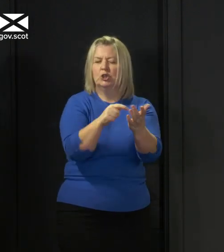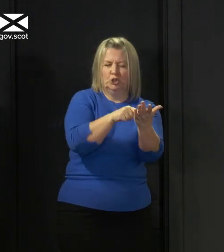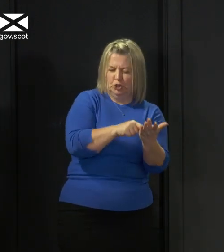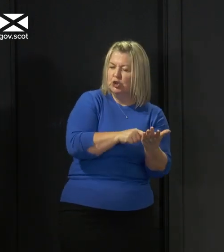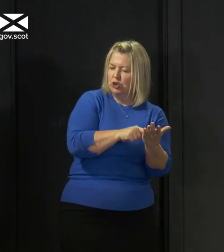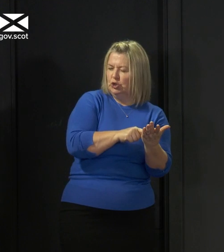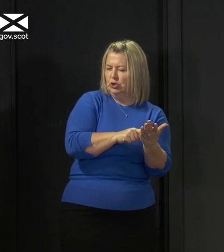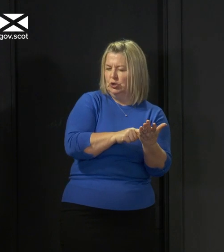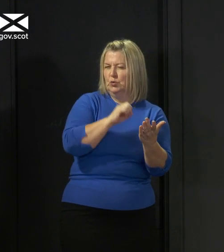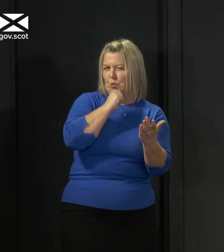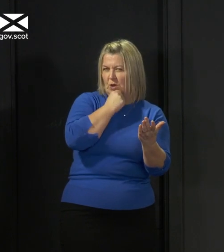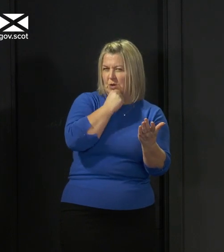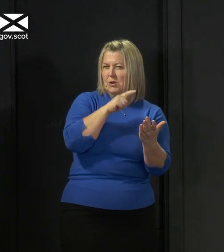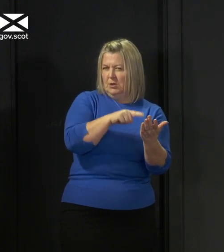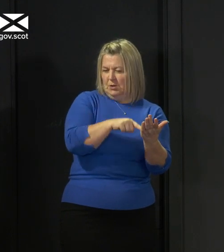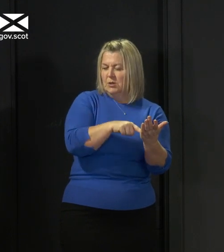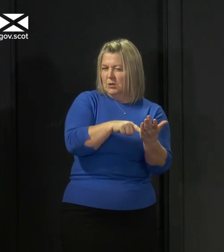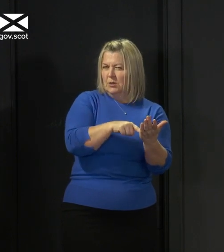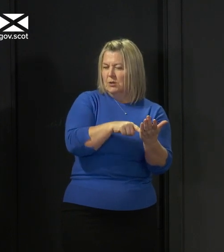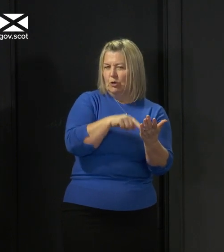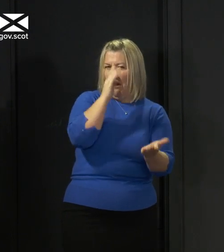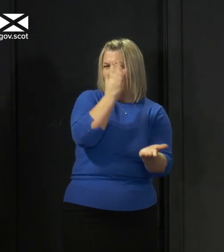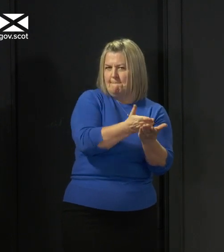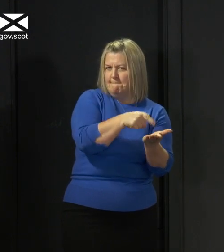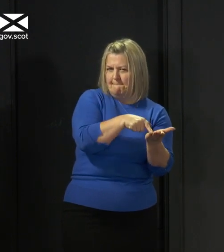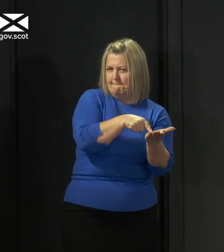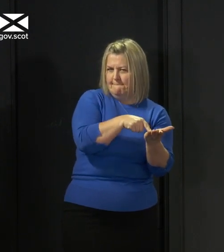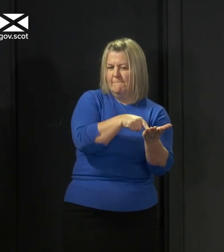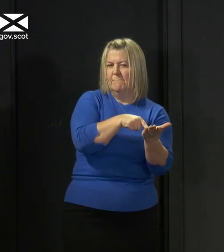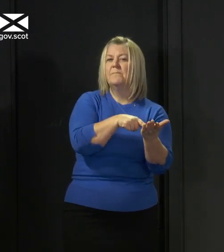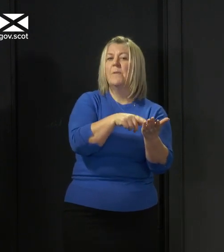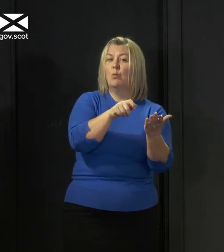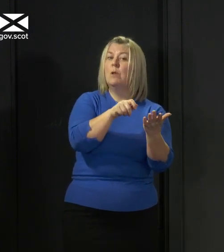can be trusted with the information that is guiding us and we will discuss this